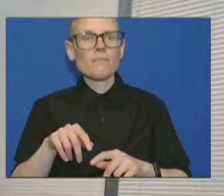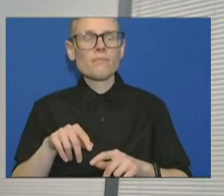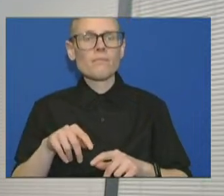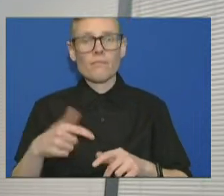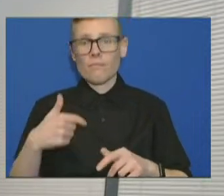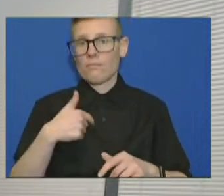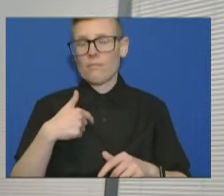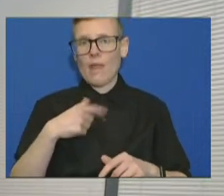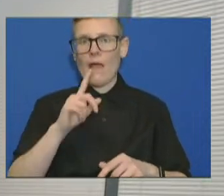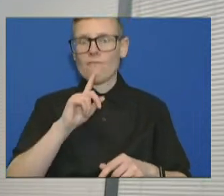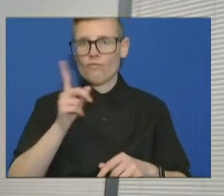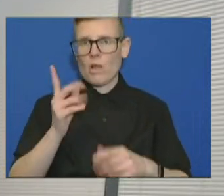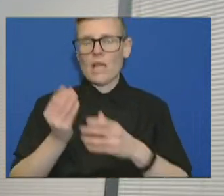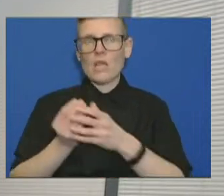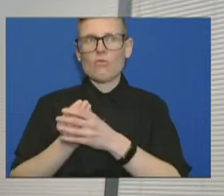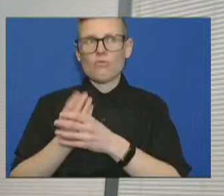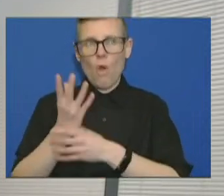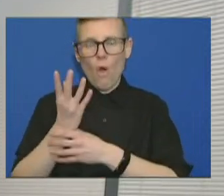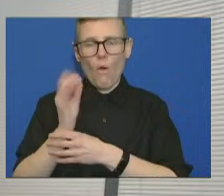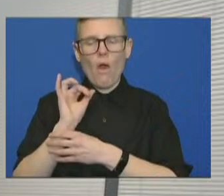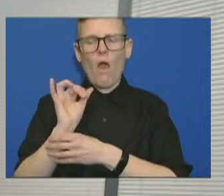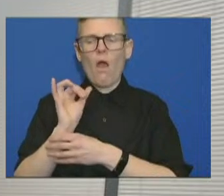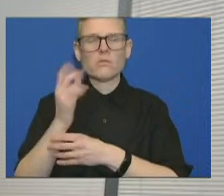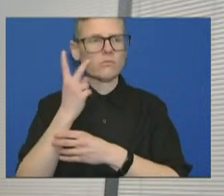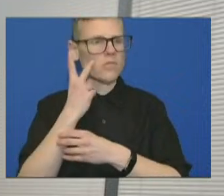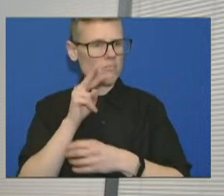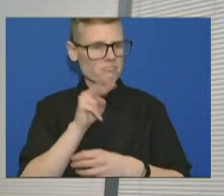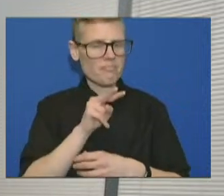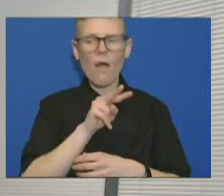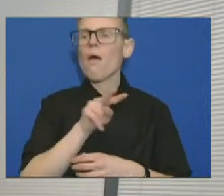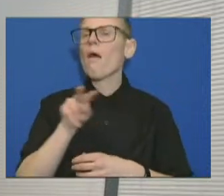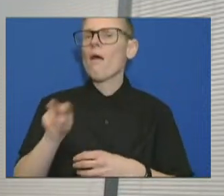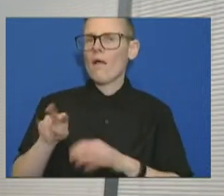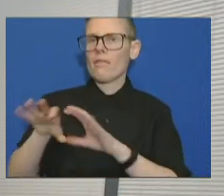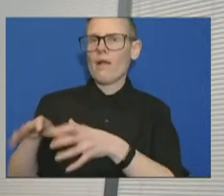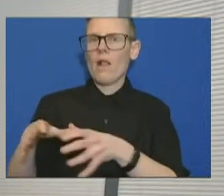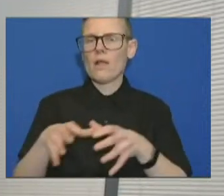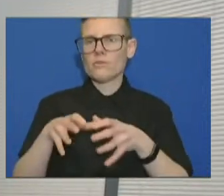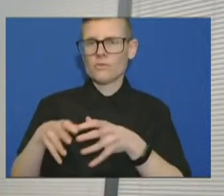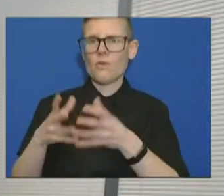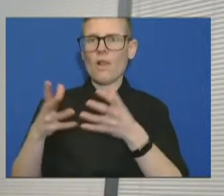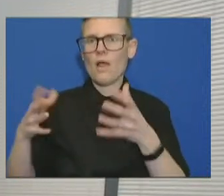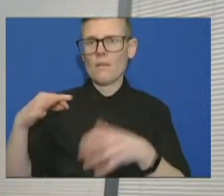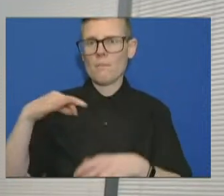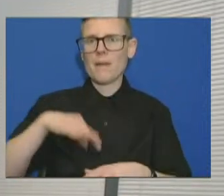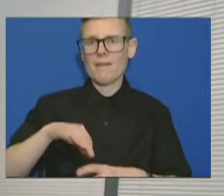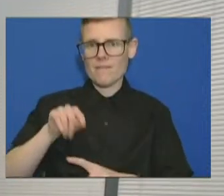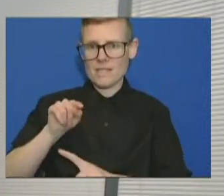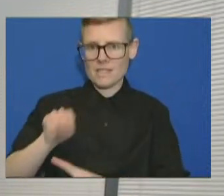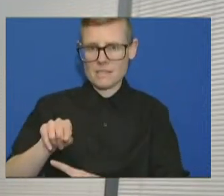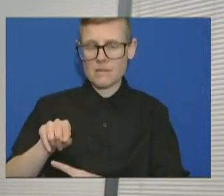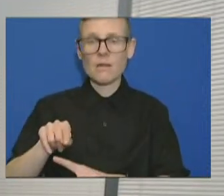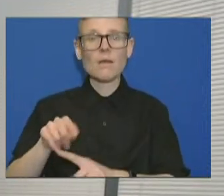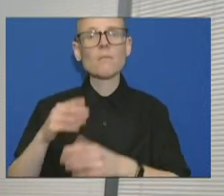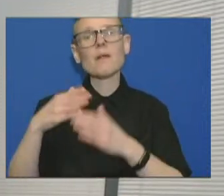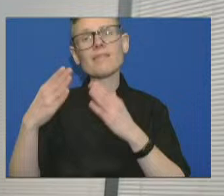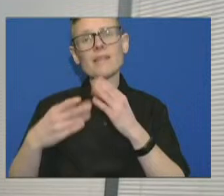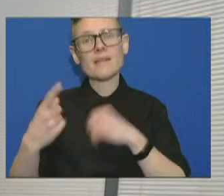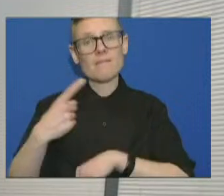way to go, and that I have really grown to see the